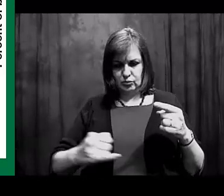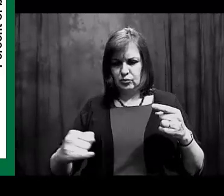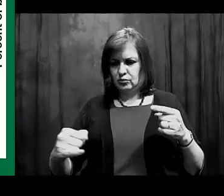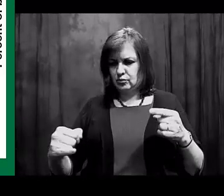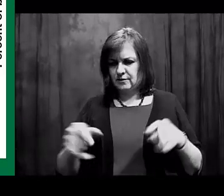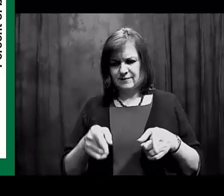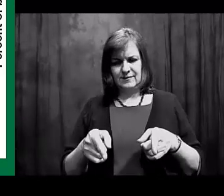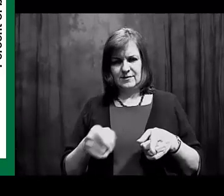so